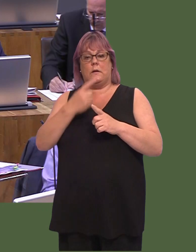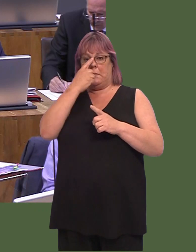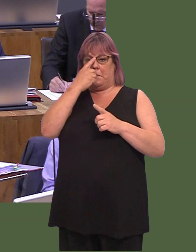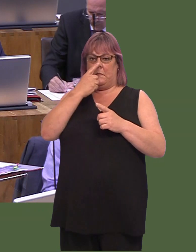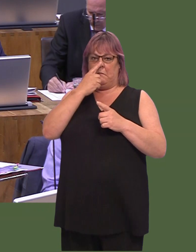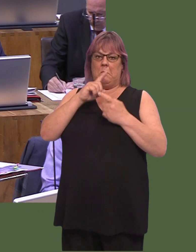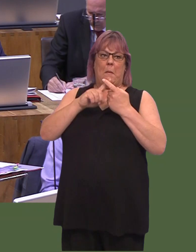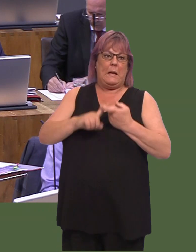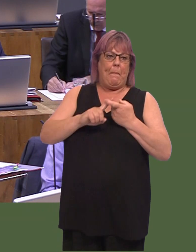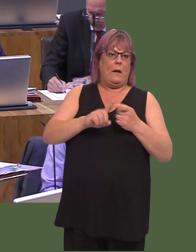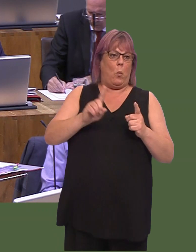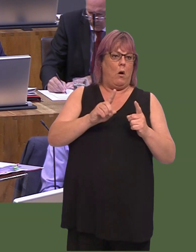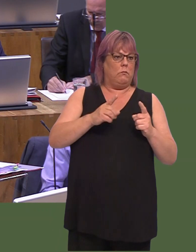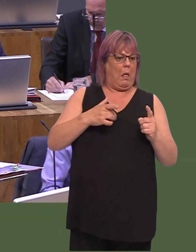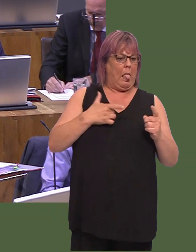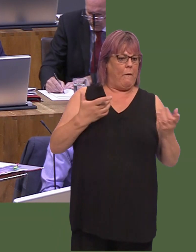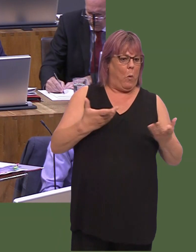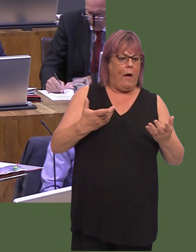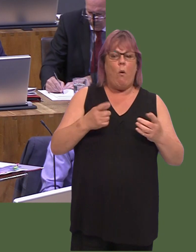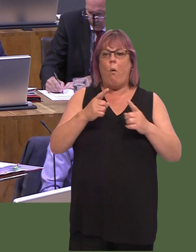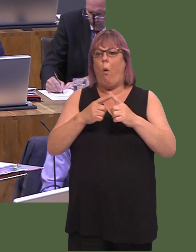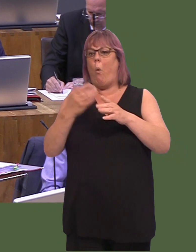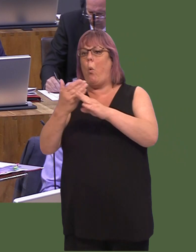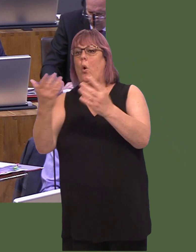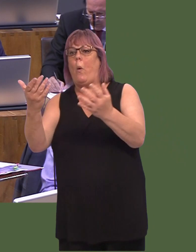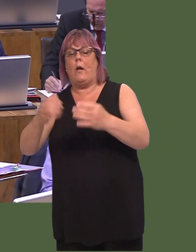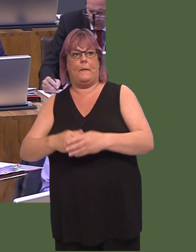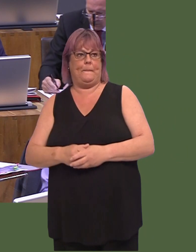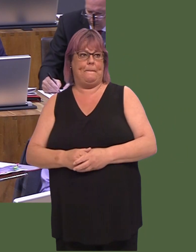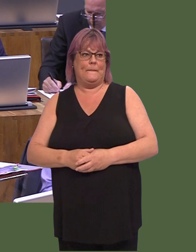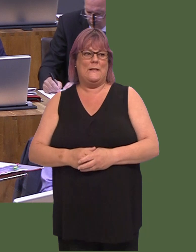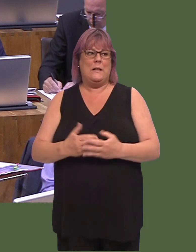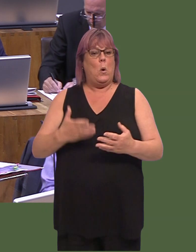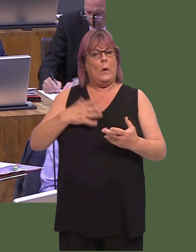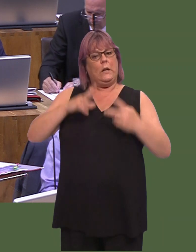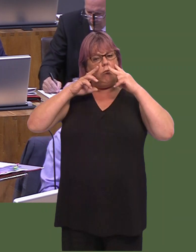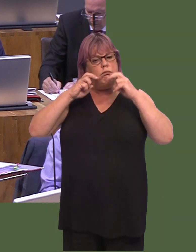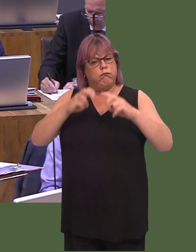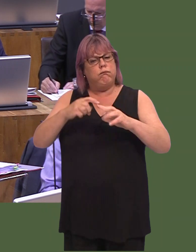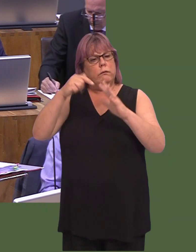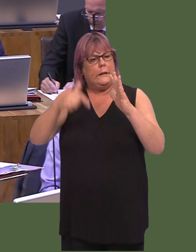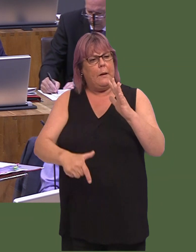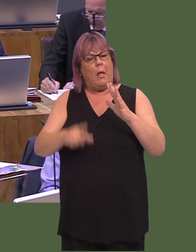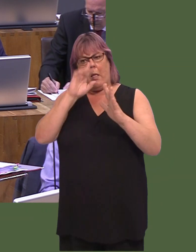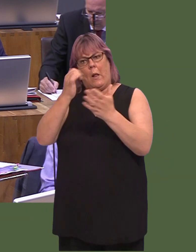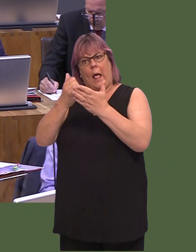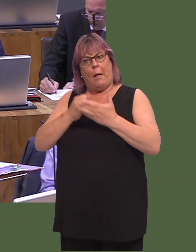arises of: do you pay where you live, or do you pay where you work? These things have to be looked at carefully, and I'm sure they'll form part of the debate